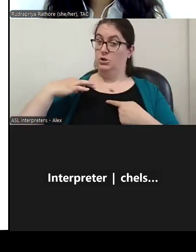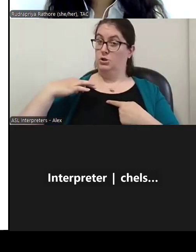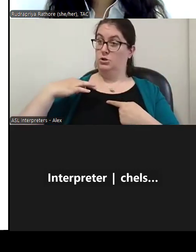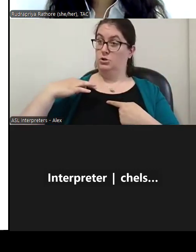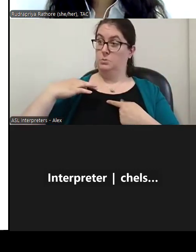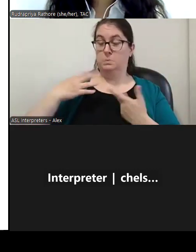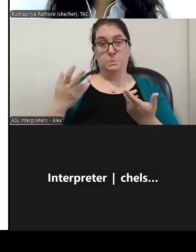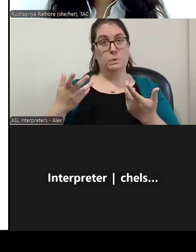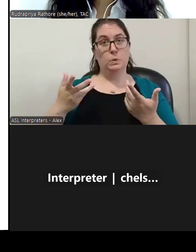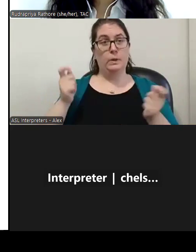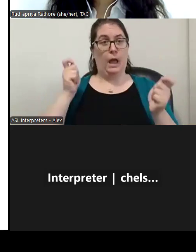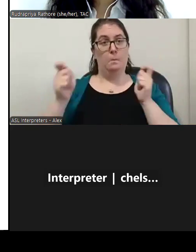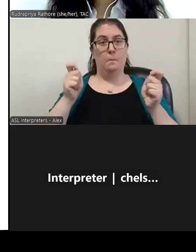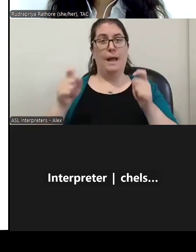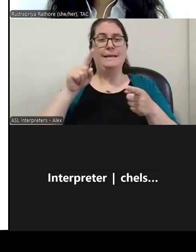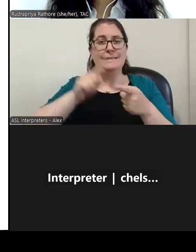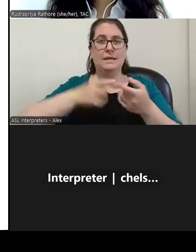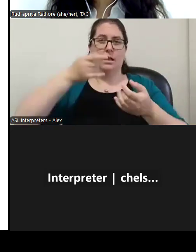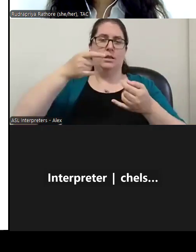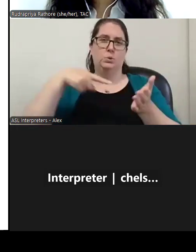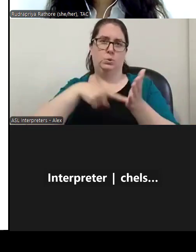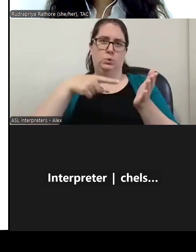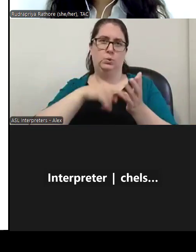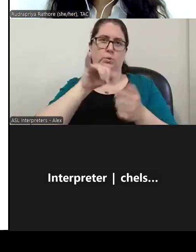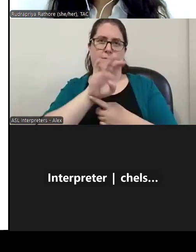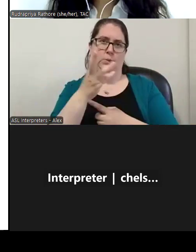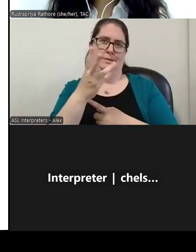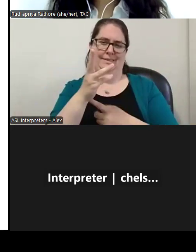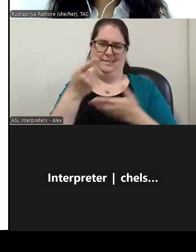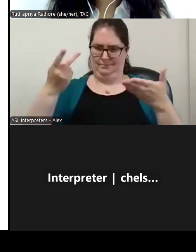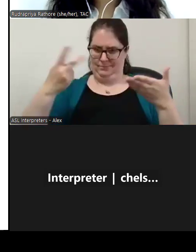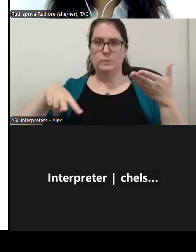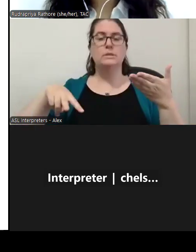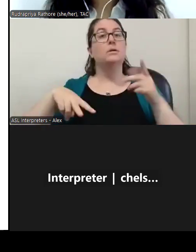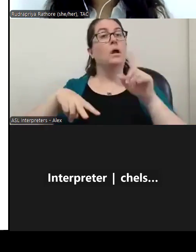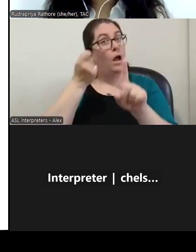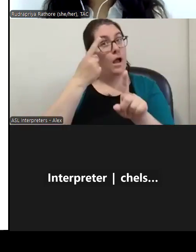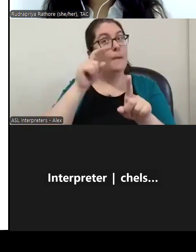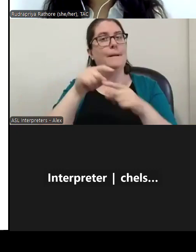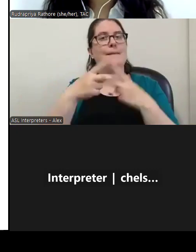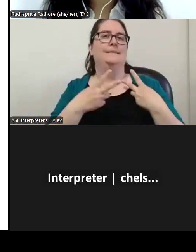changes to it until the deadline of June 16th as long as you remember to save the draft of